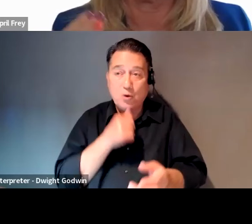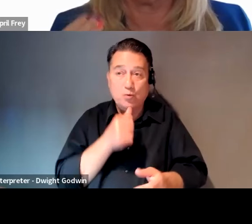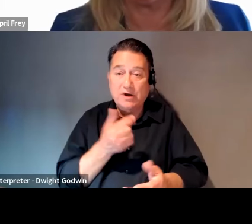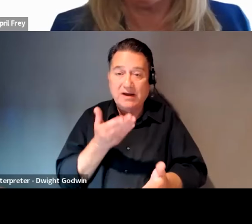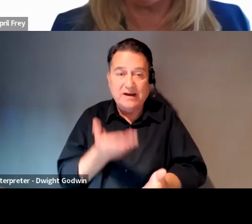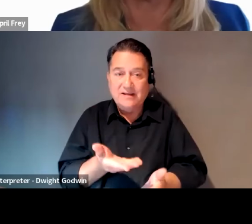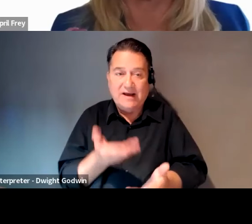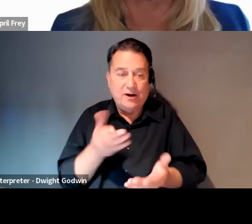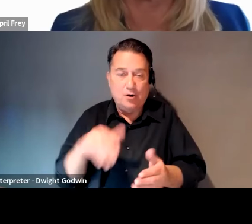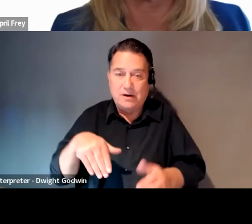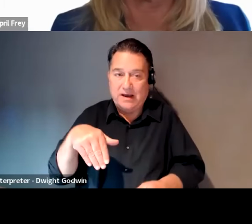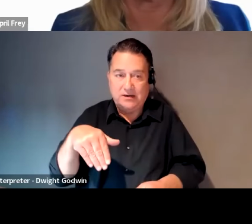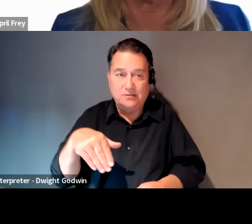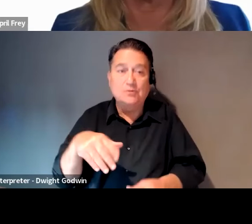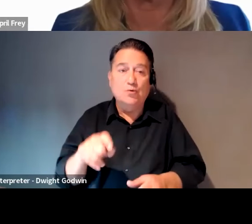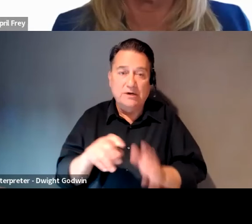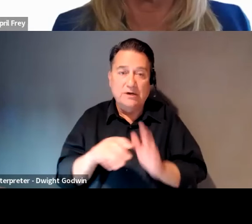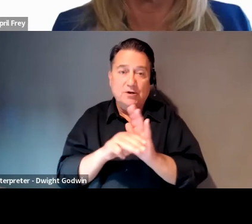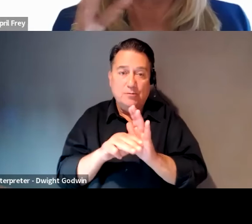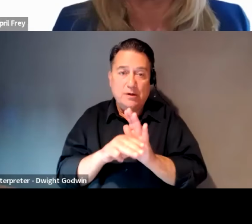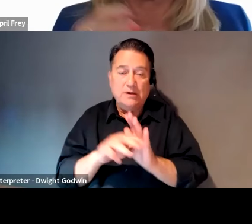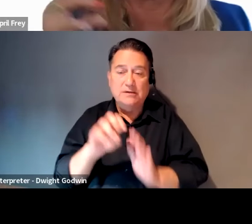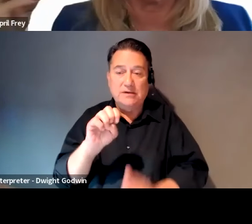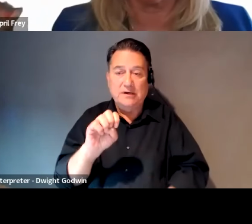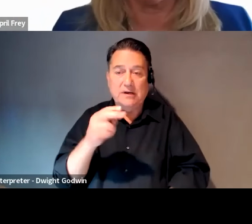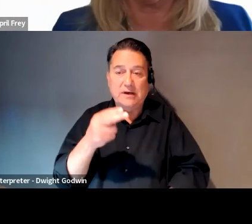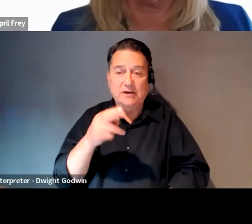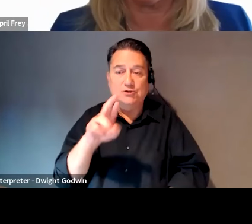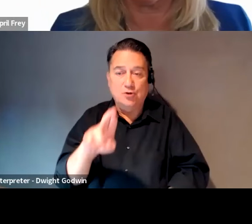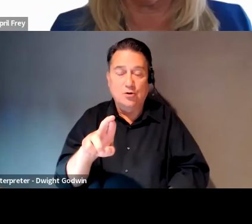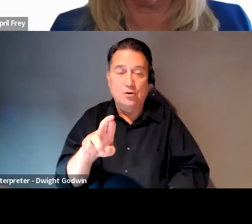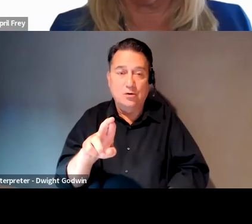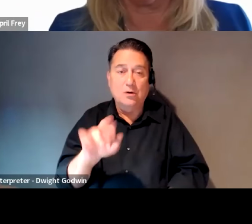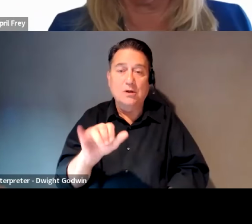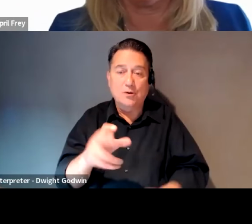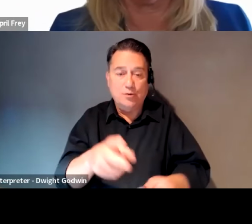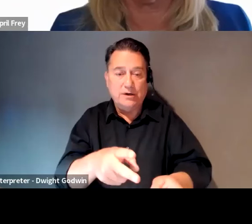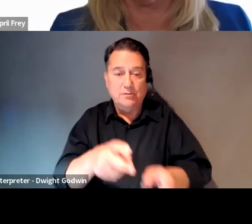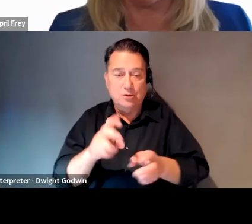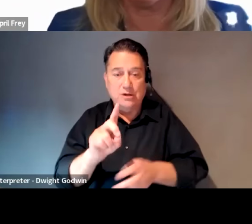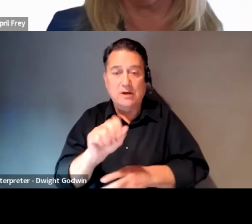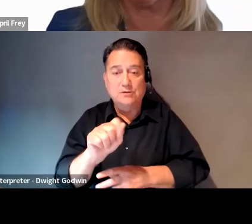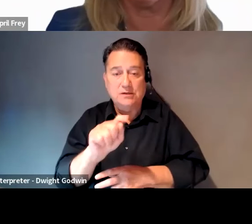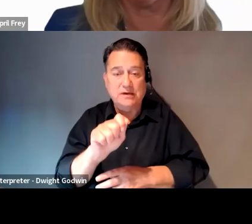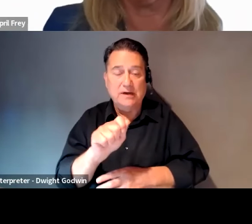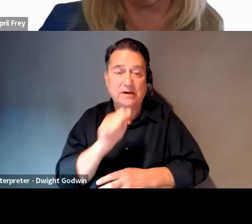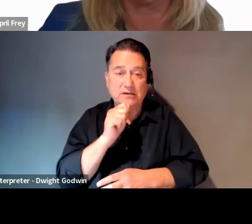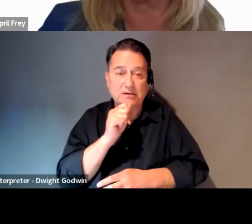We need to model it in our EHR so that way we can pull the data out and it's not being done on paper.